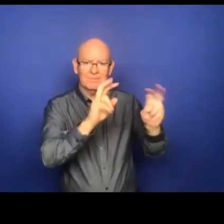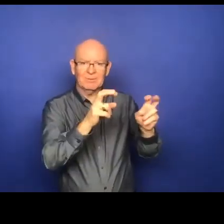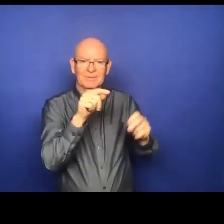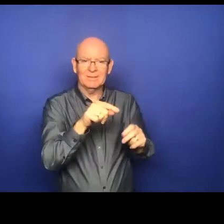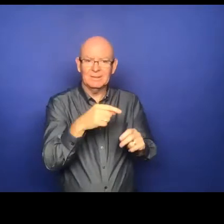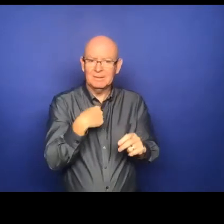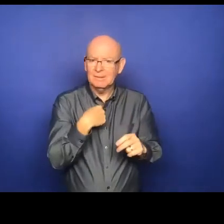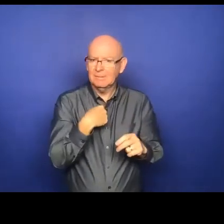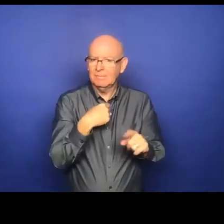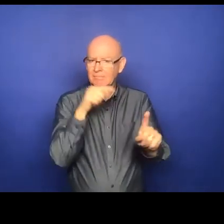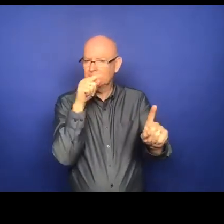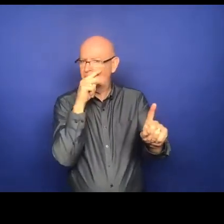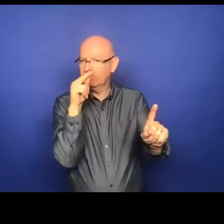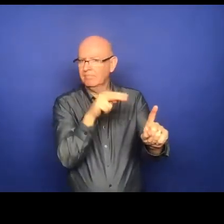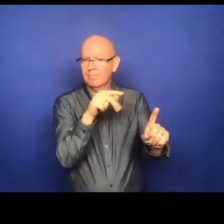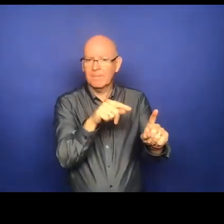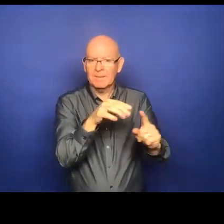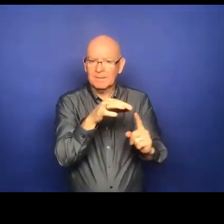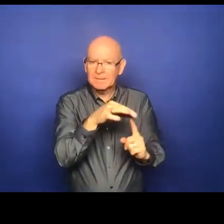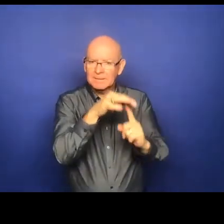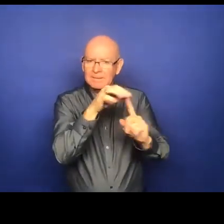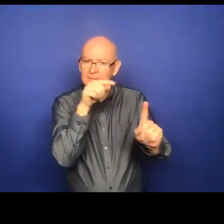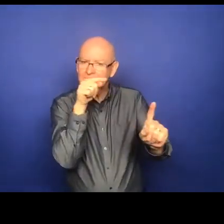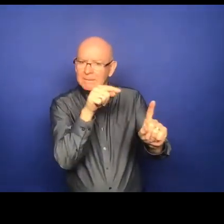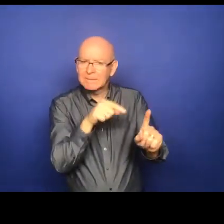time, so we can look at change, and if the disability indicator